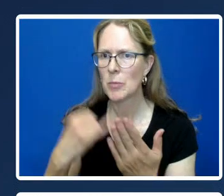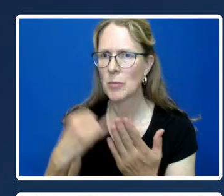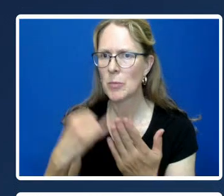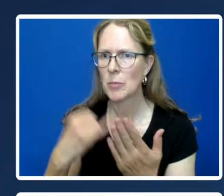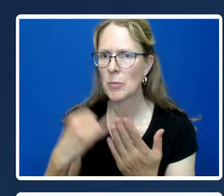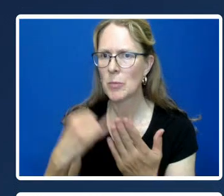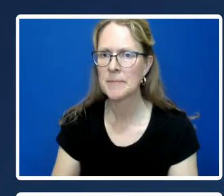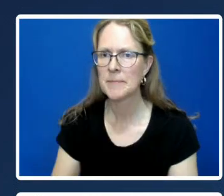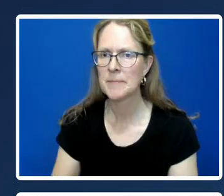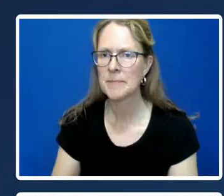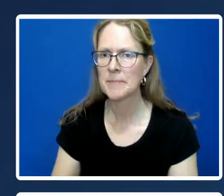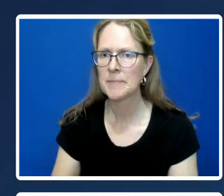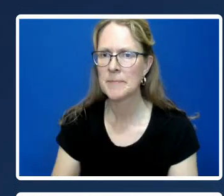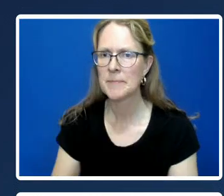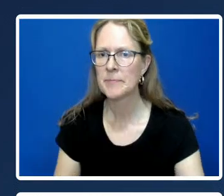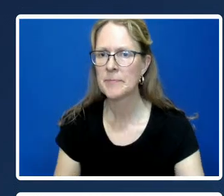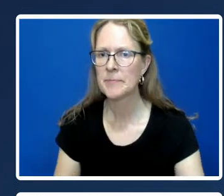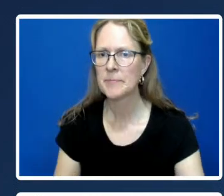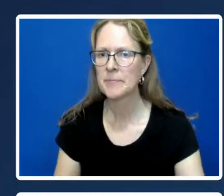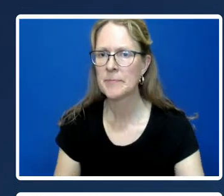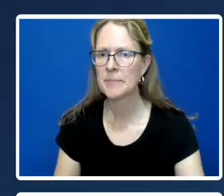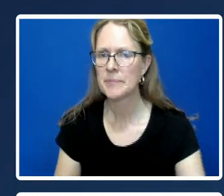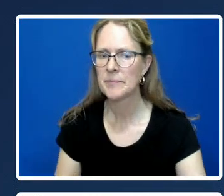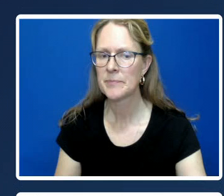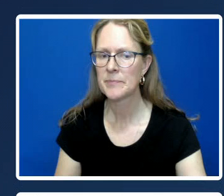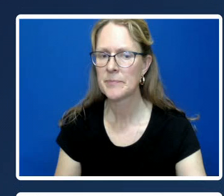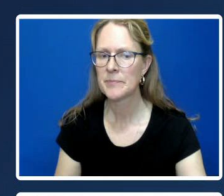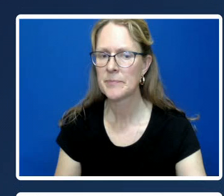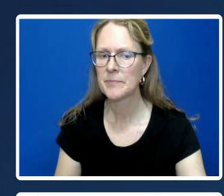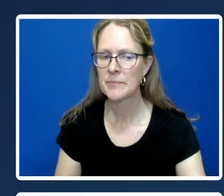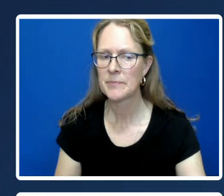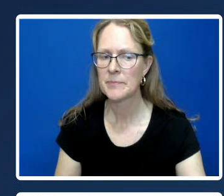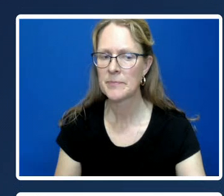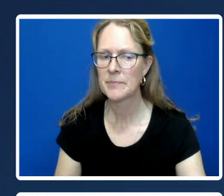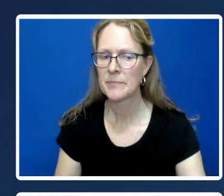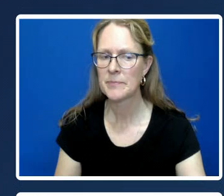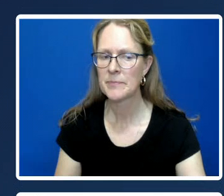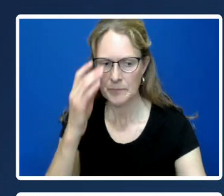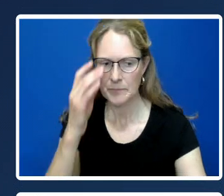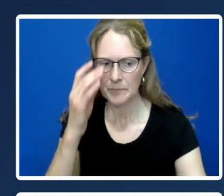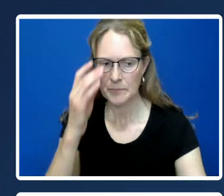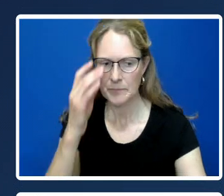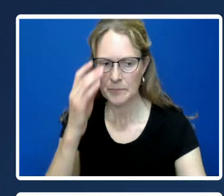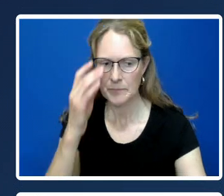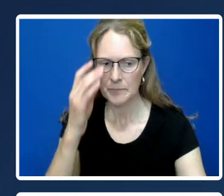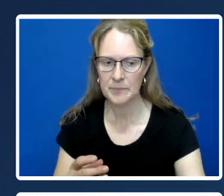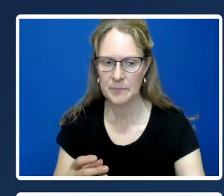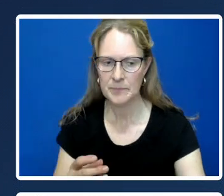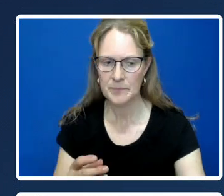we also -- in addition to these nine, there's a total of 12 people that were interviewed.